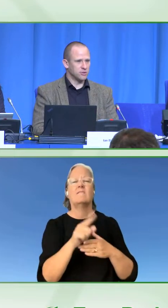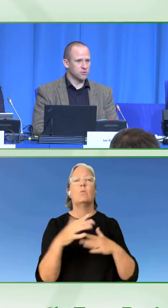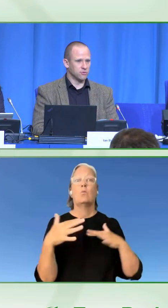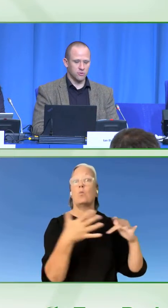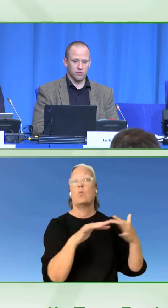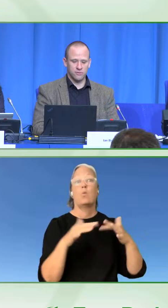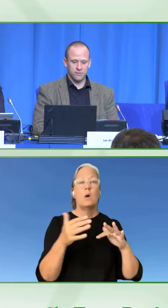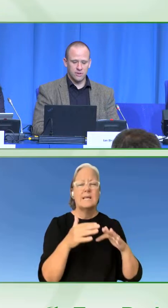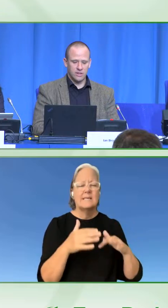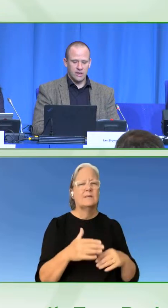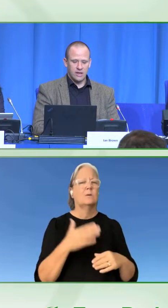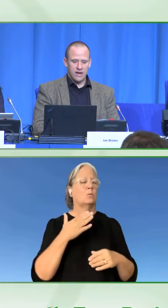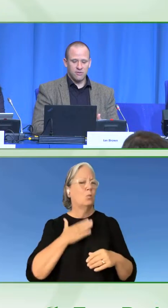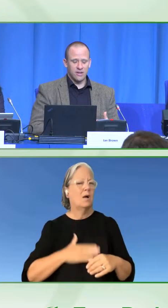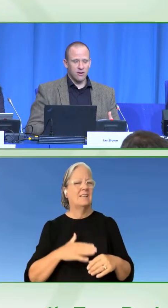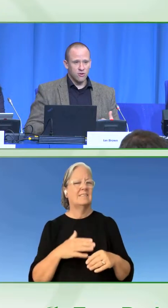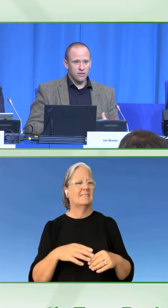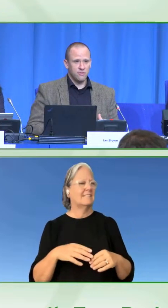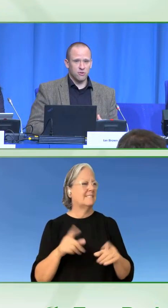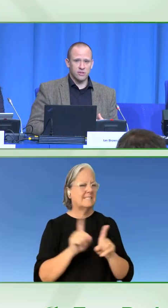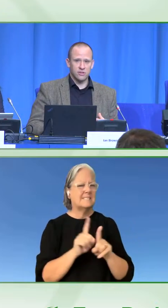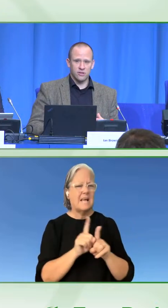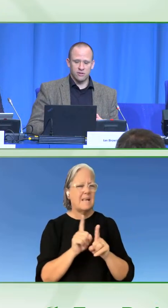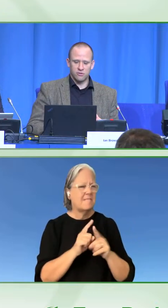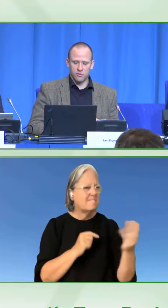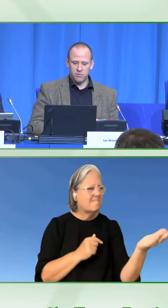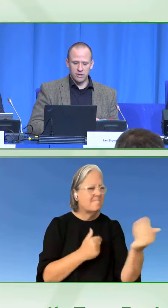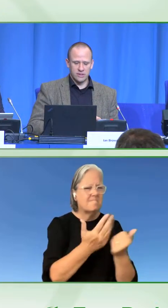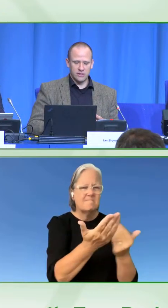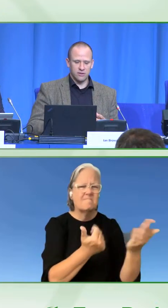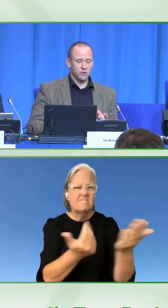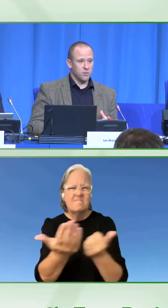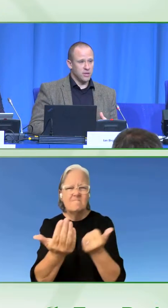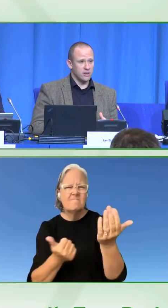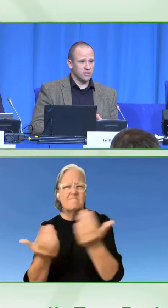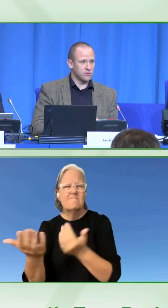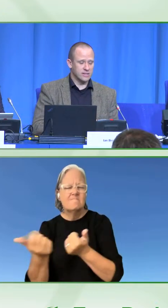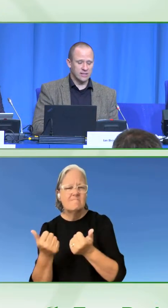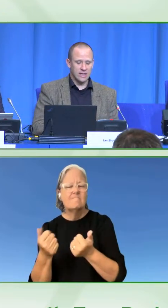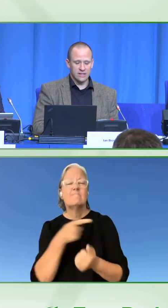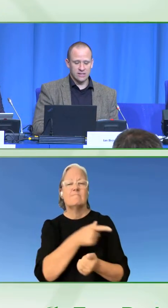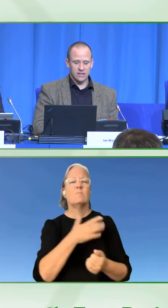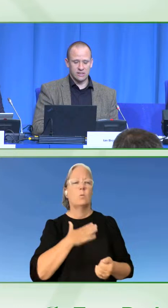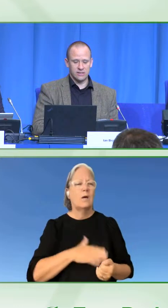Thank you for listening.